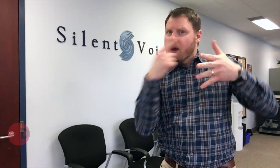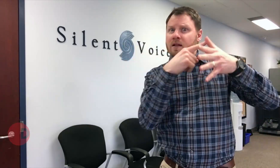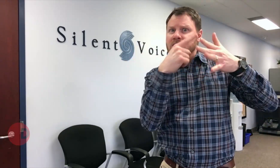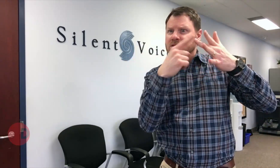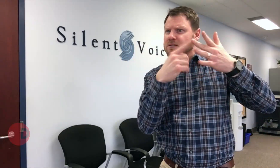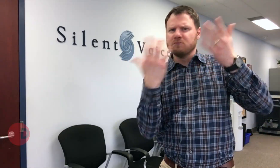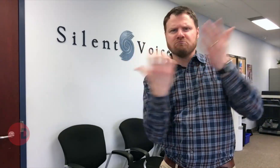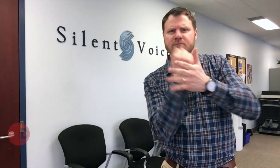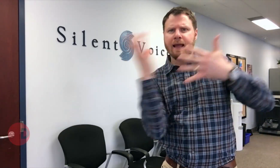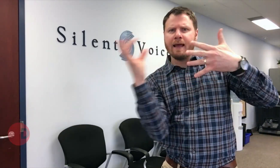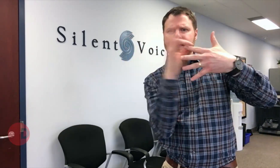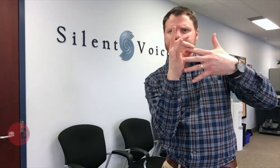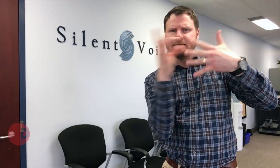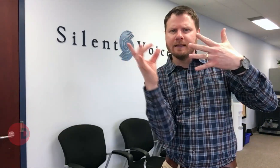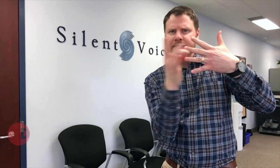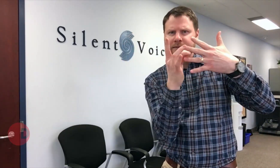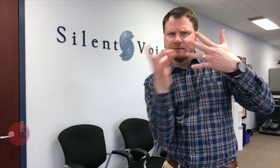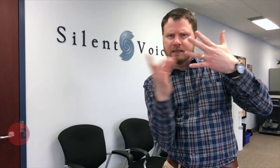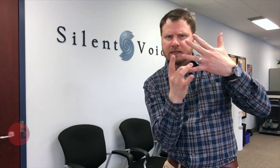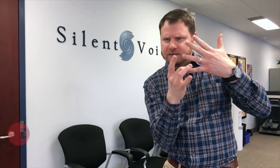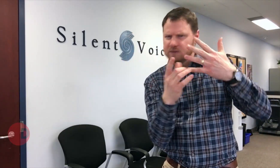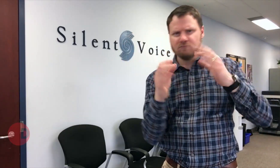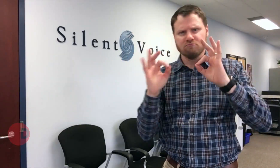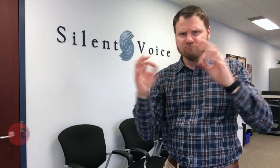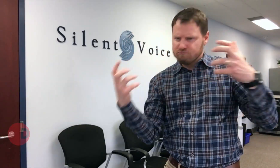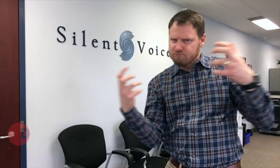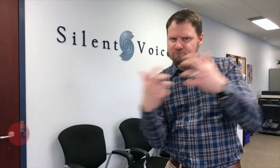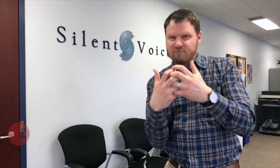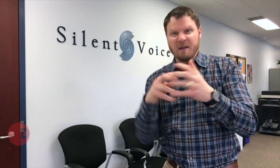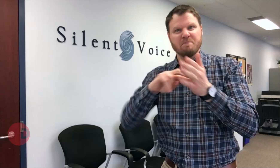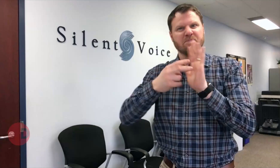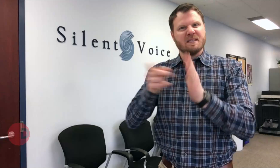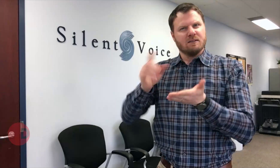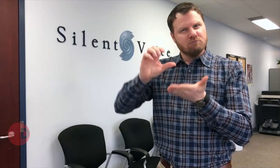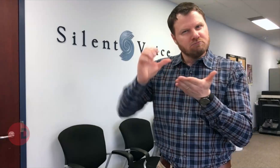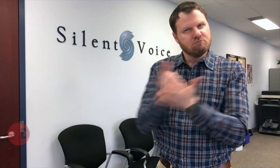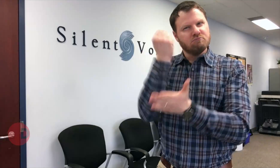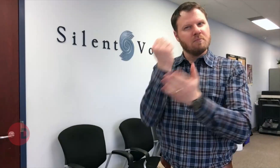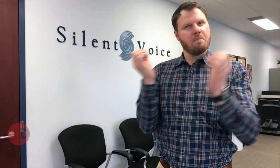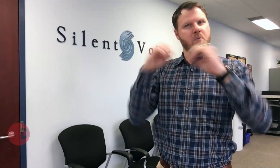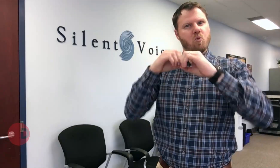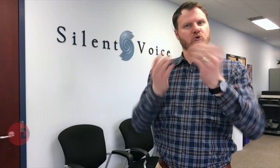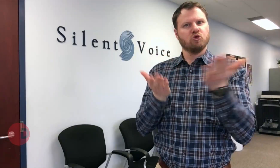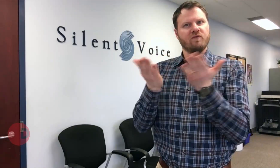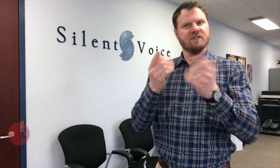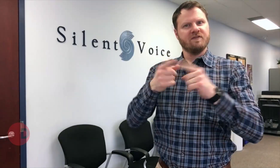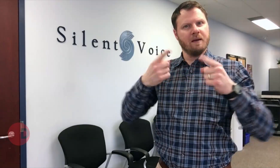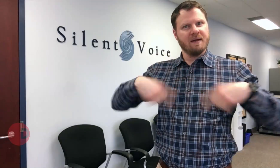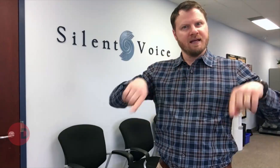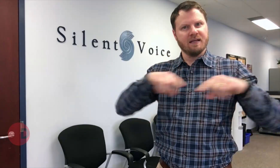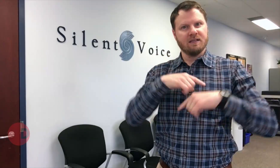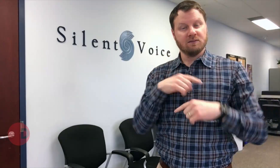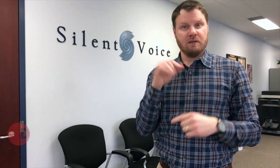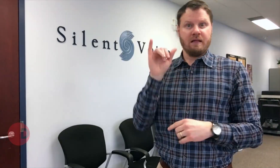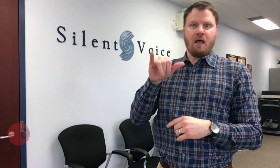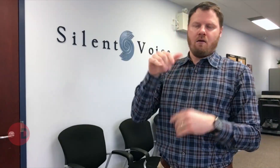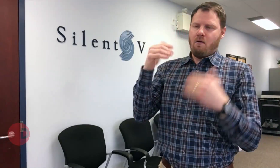meet them to determine which programs fit them. This is an opportunity to receive more services from us.